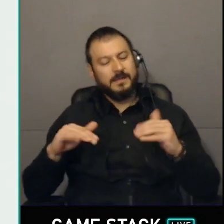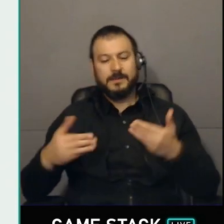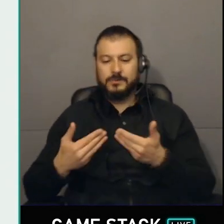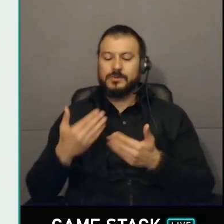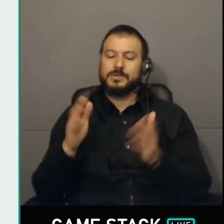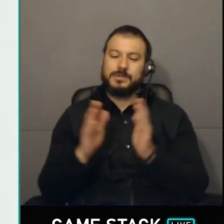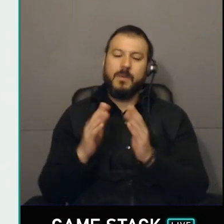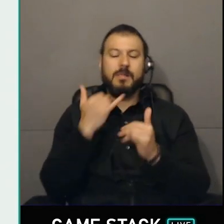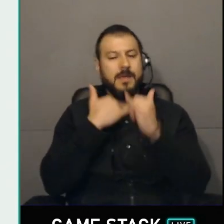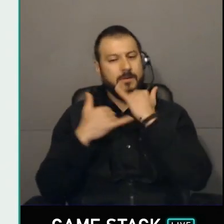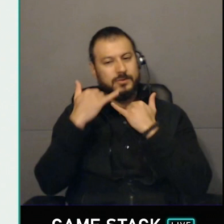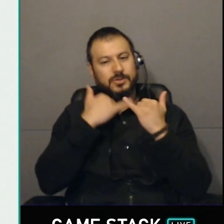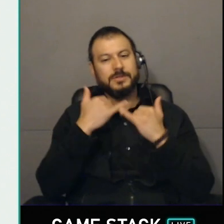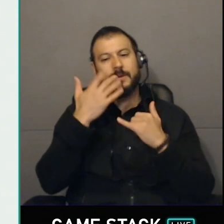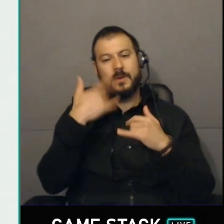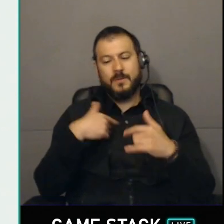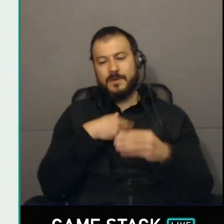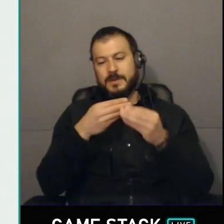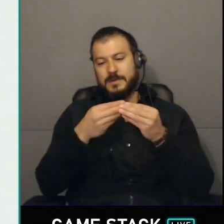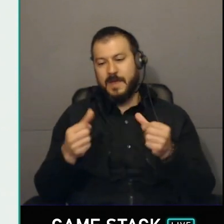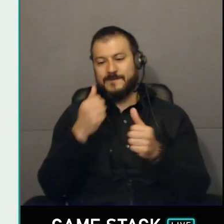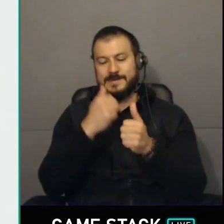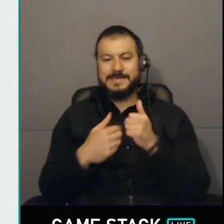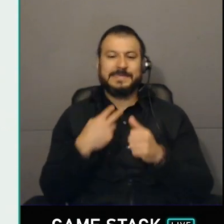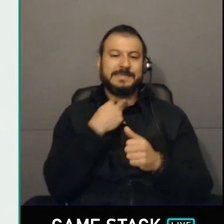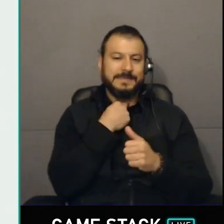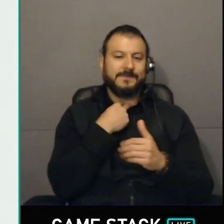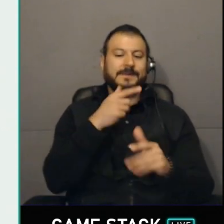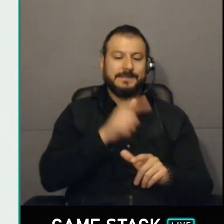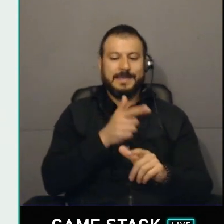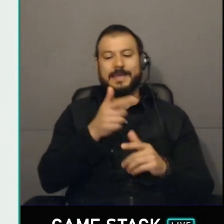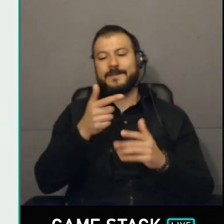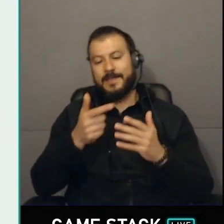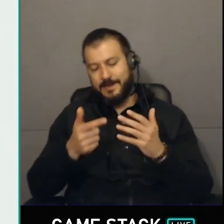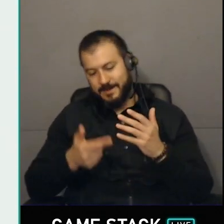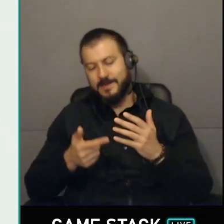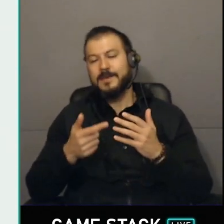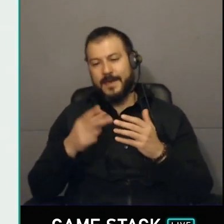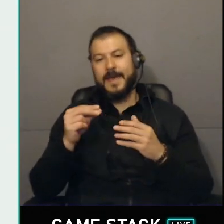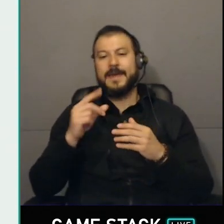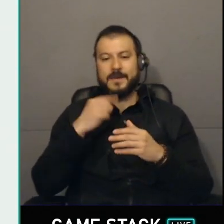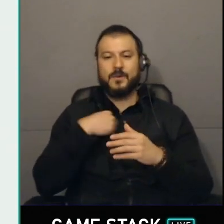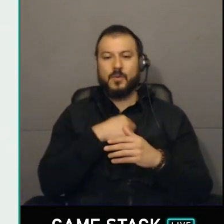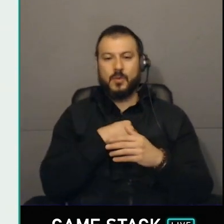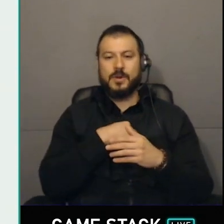the fact that we're solving each constraint consecutively, and the fact that we're capping the number of